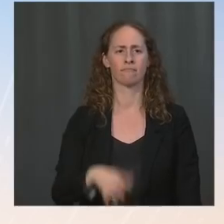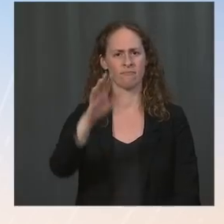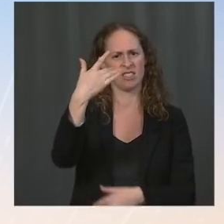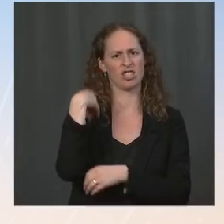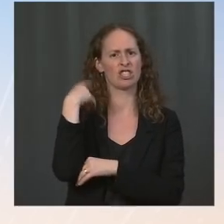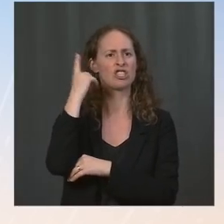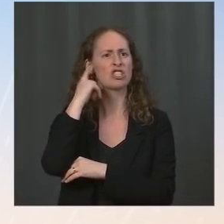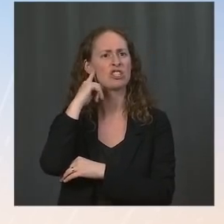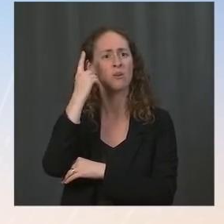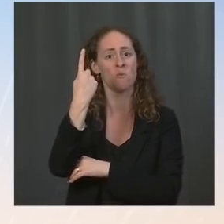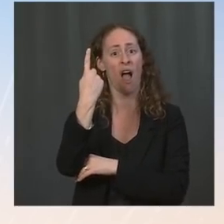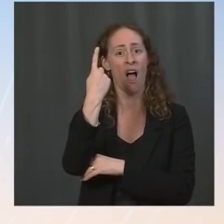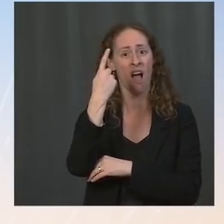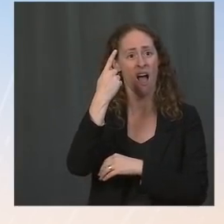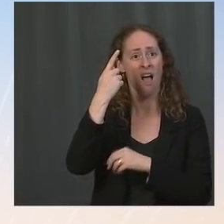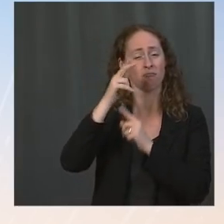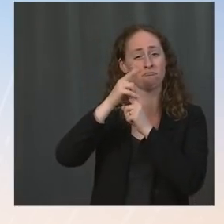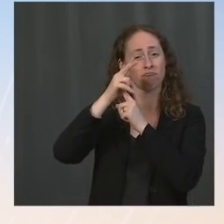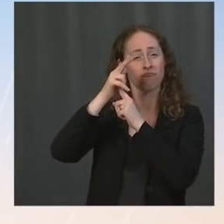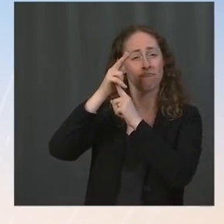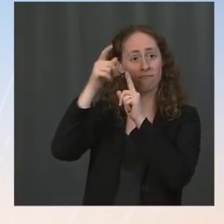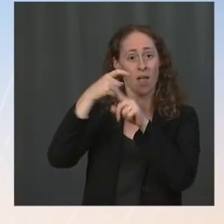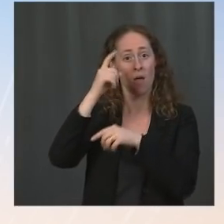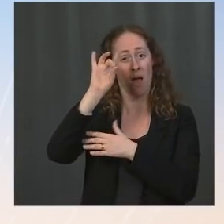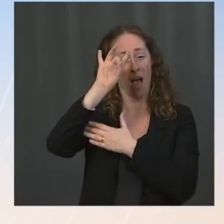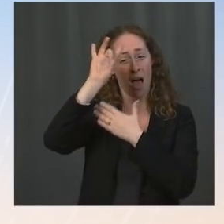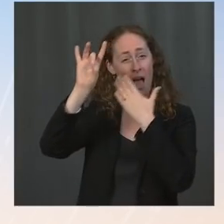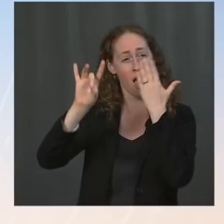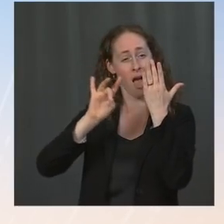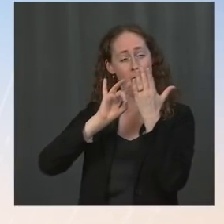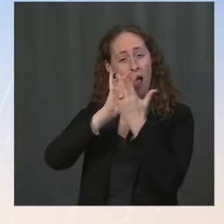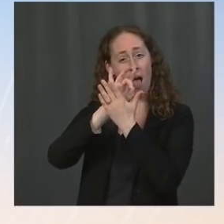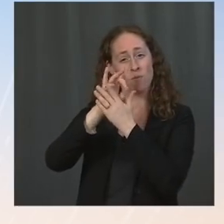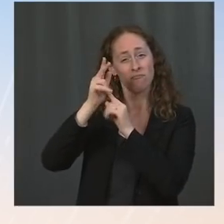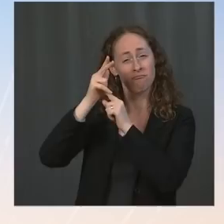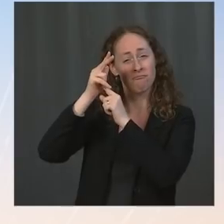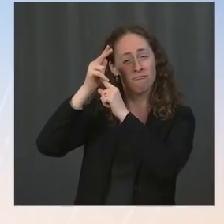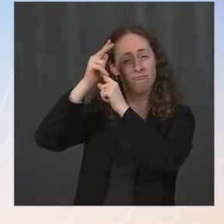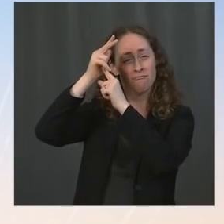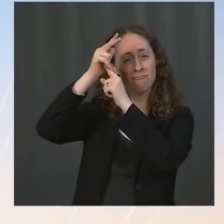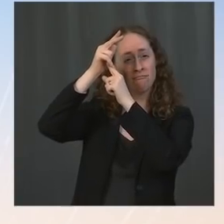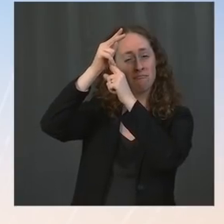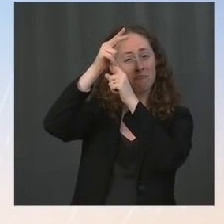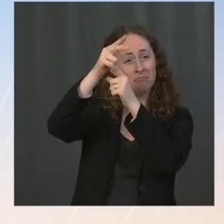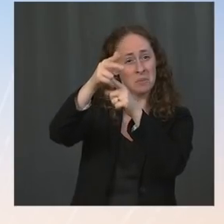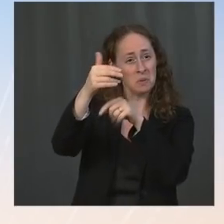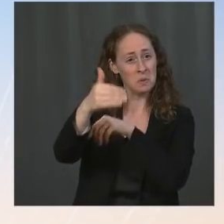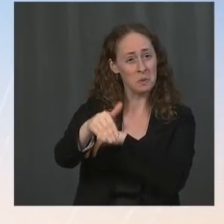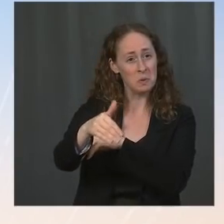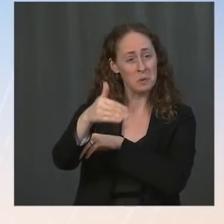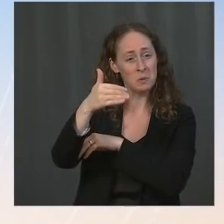is there any concern that we're limited in our ability to respond in a timely manner if we've got eight hours of flight time